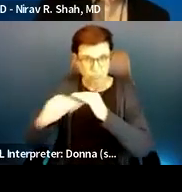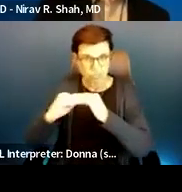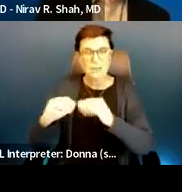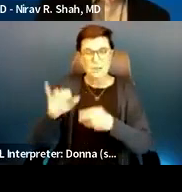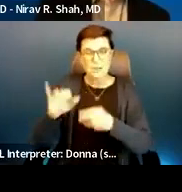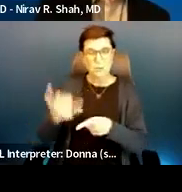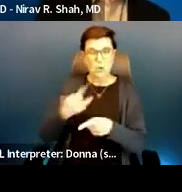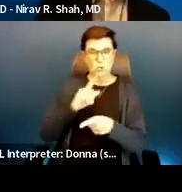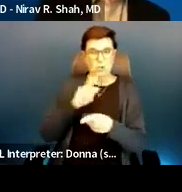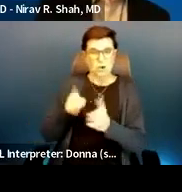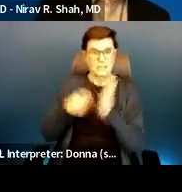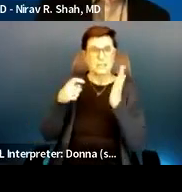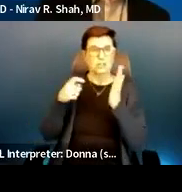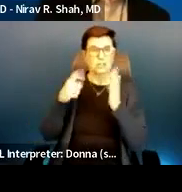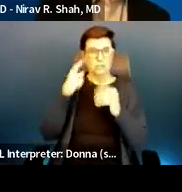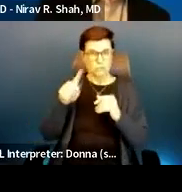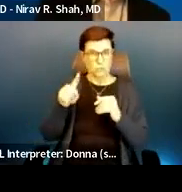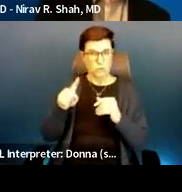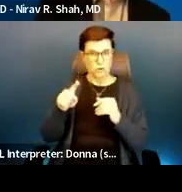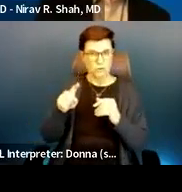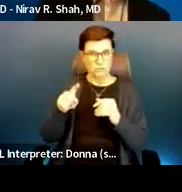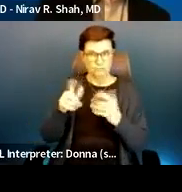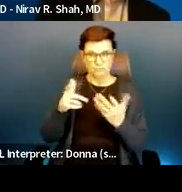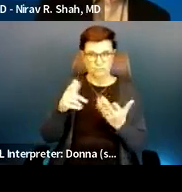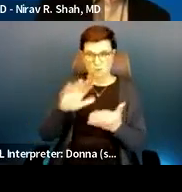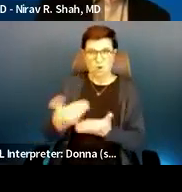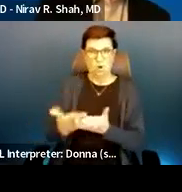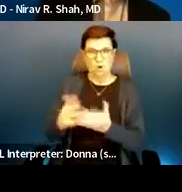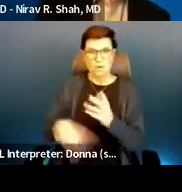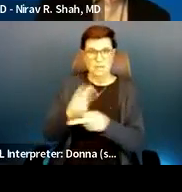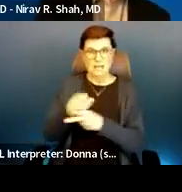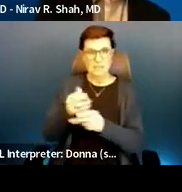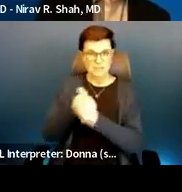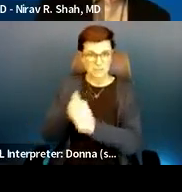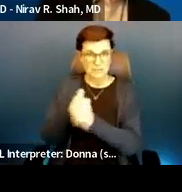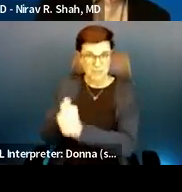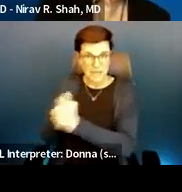to maintaining all of the compliance factors that need for quality.